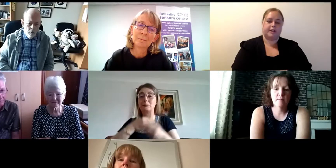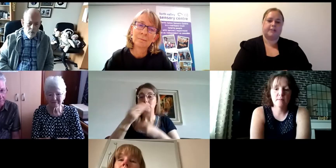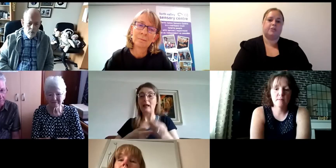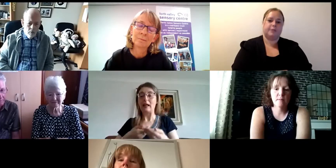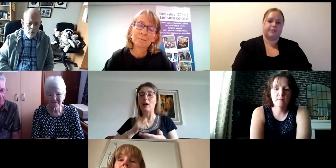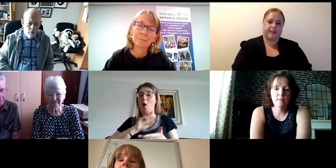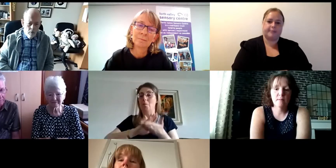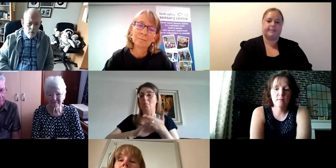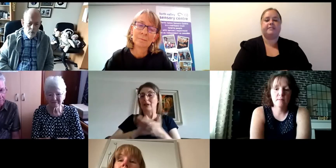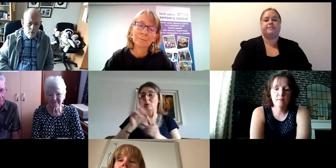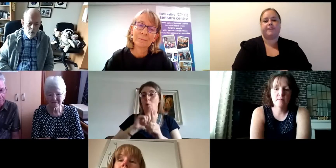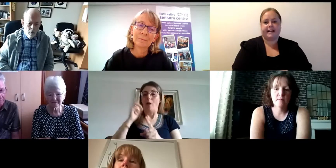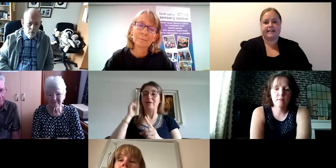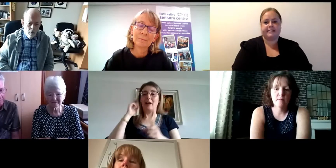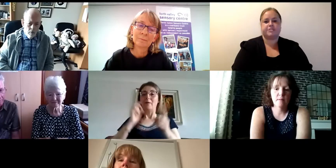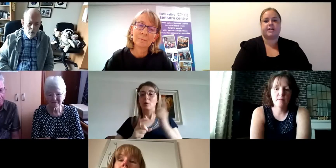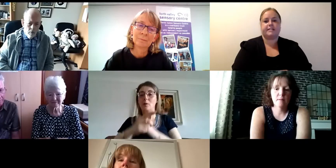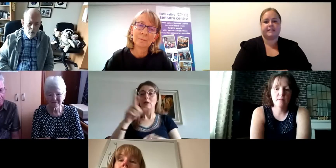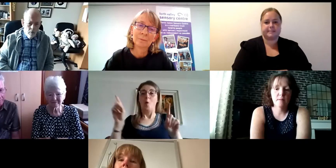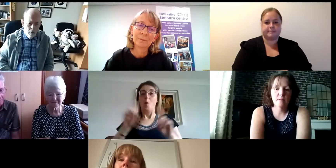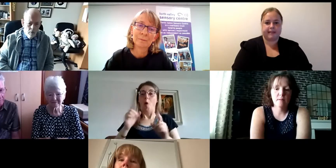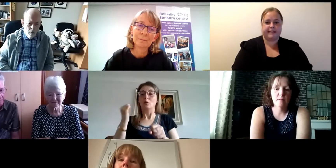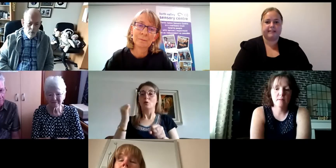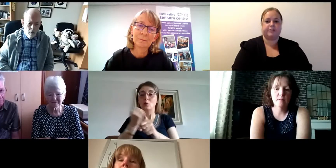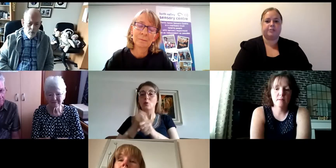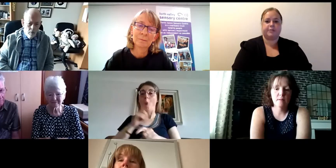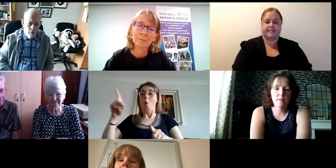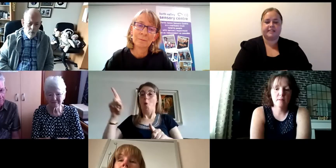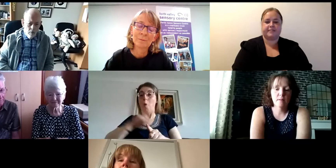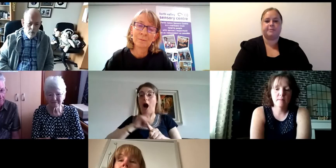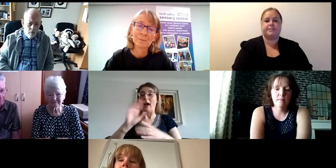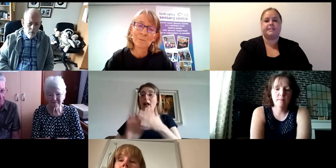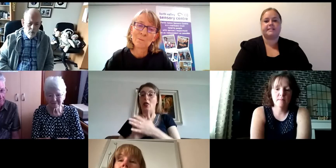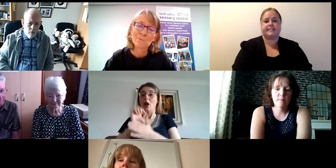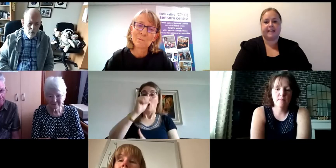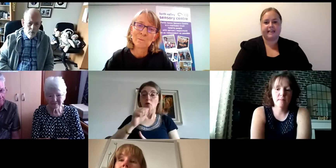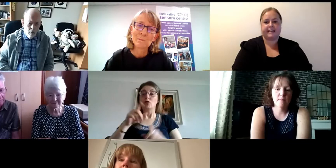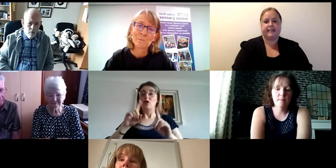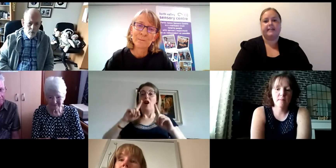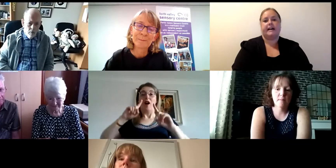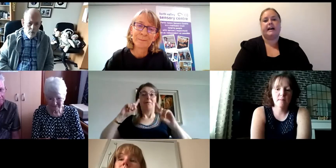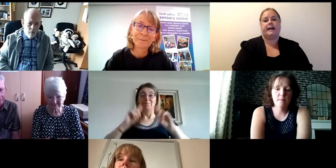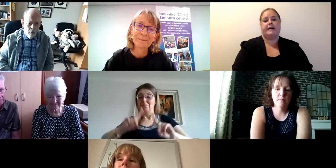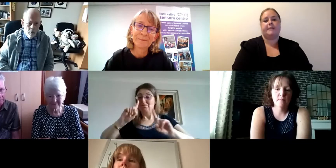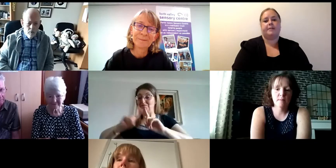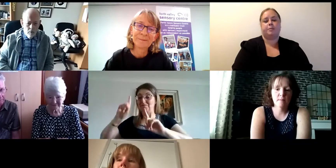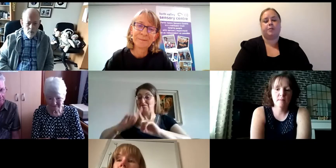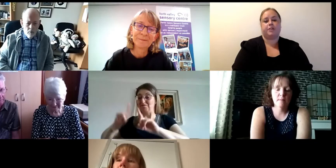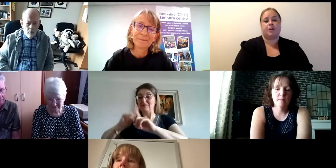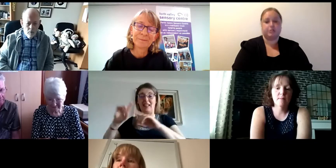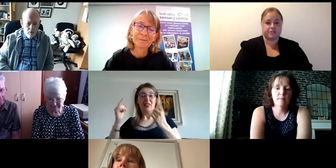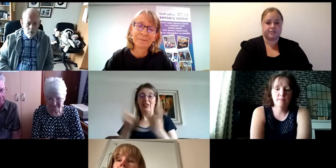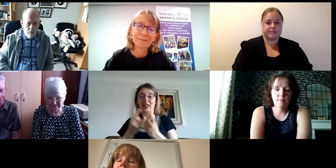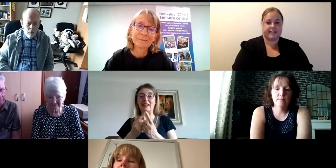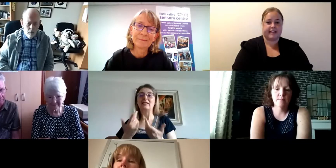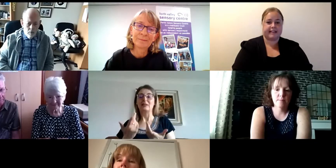I'm working with family, friends, trying to explain what the deaf community is like and what the culture is like